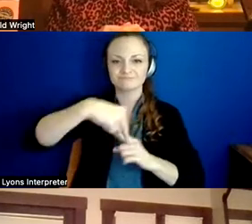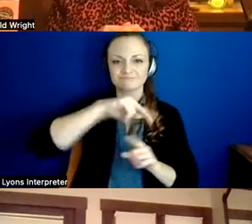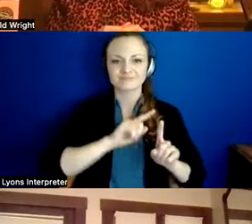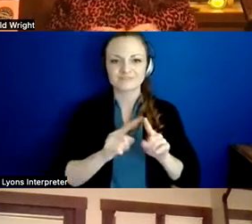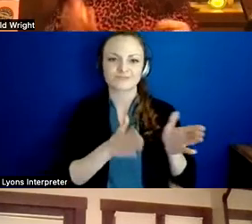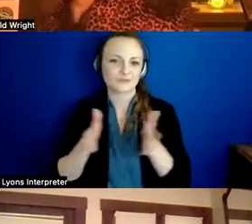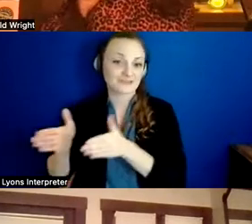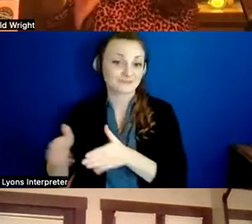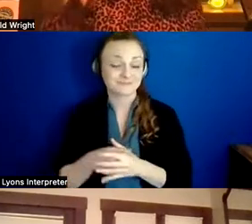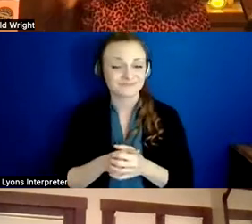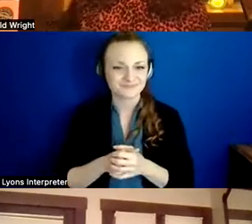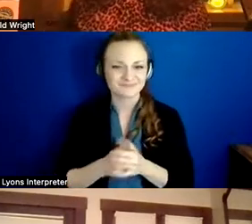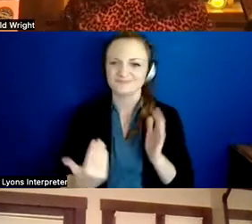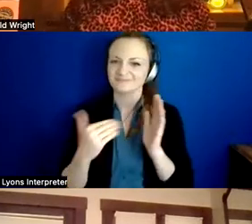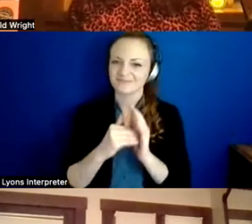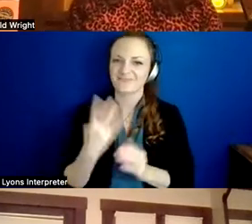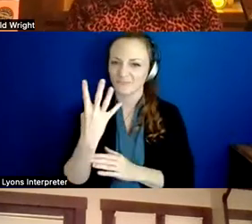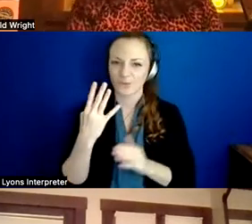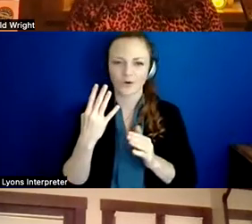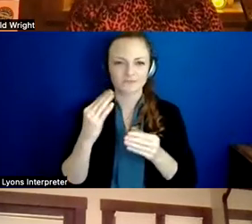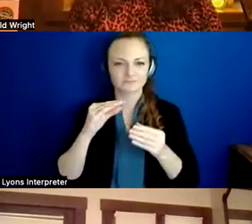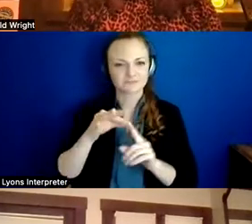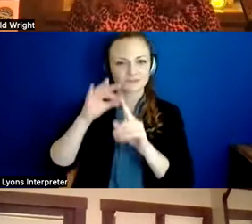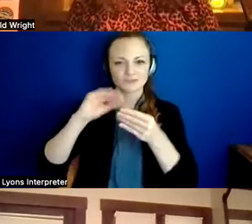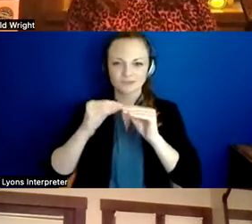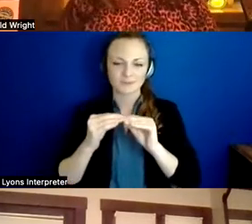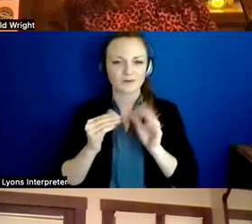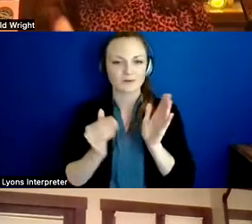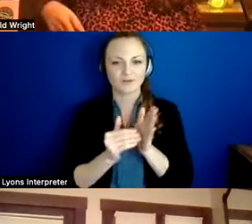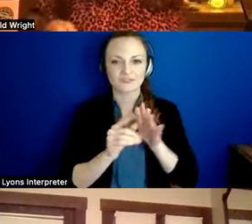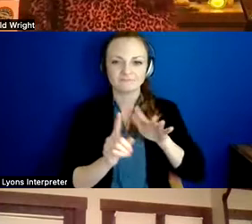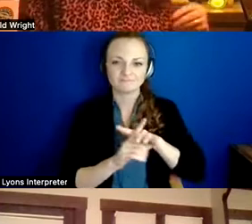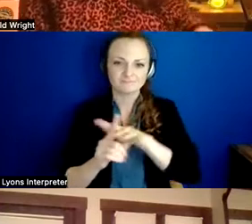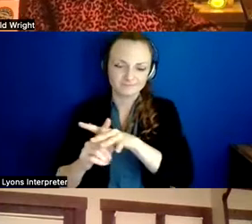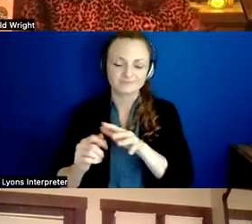to tell you a little bit more about the use of wine at the Passover seder while i'm at